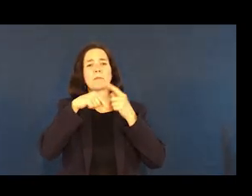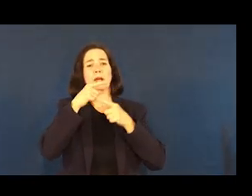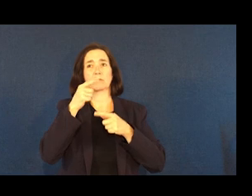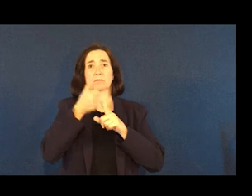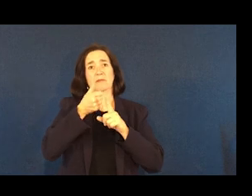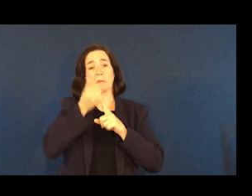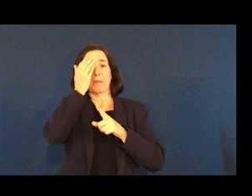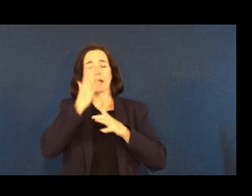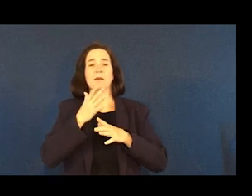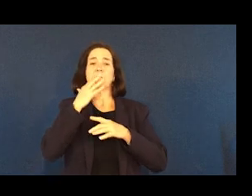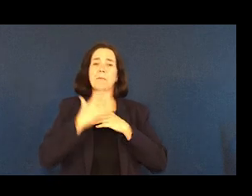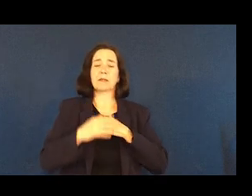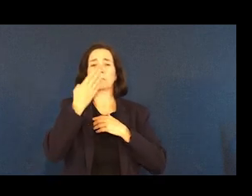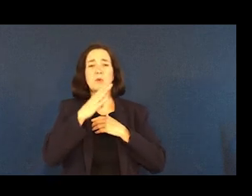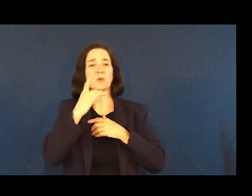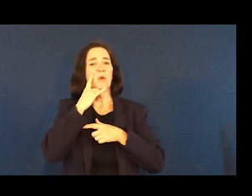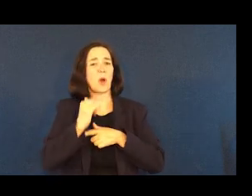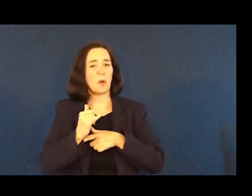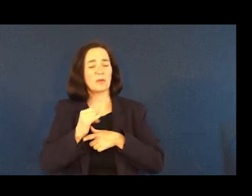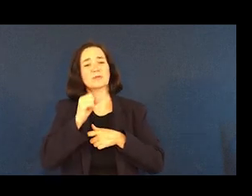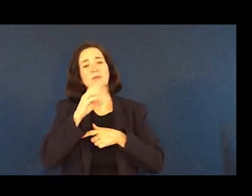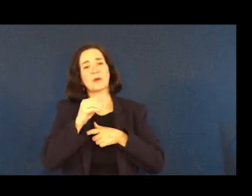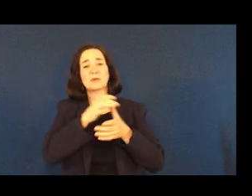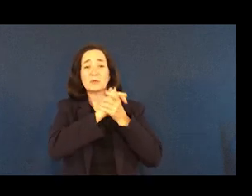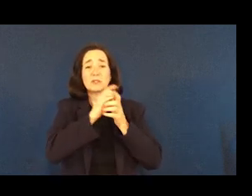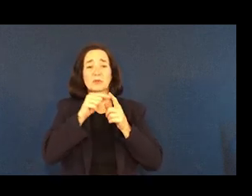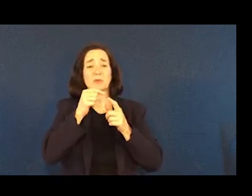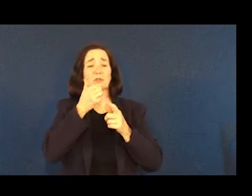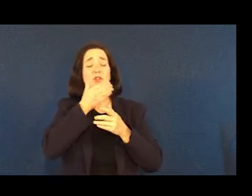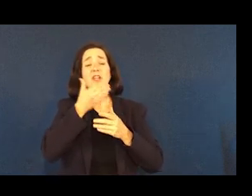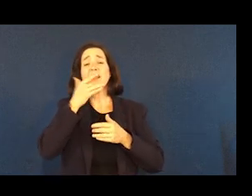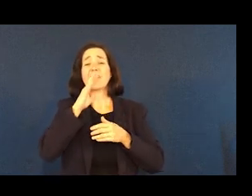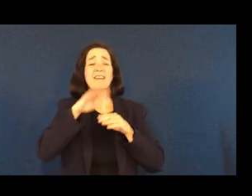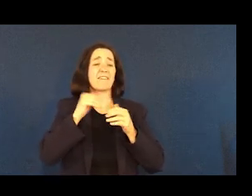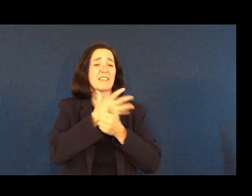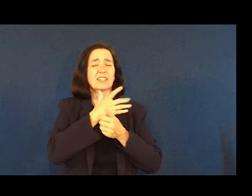So congrats to you. Good luck on everything you're going to do. Go out there and change the future. Do it for us.